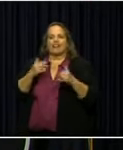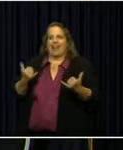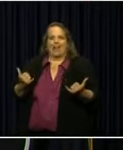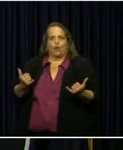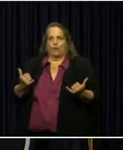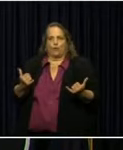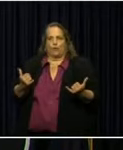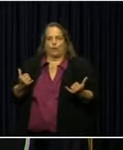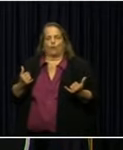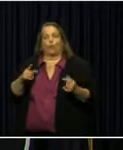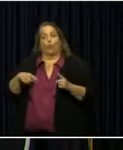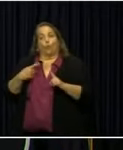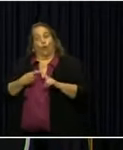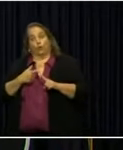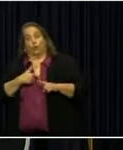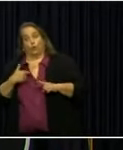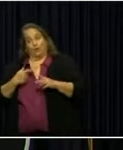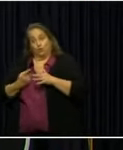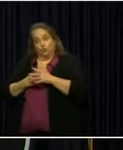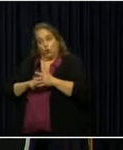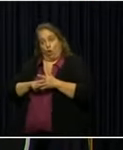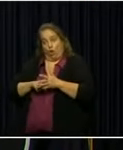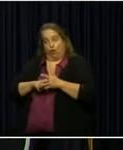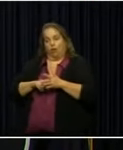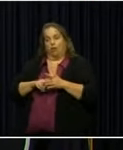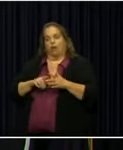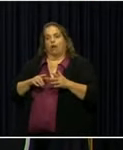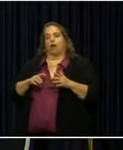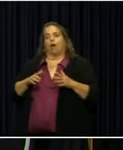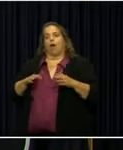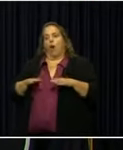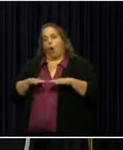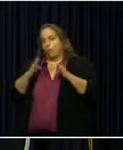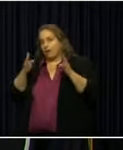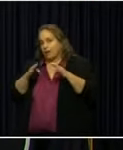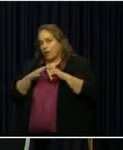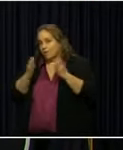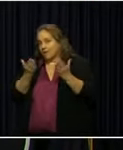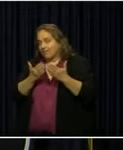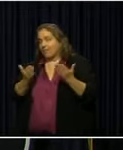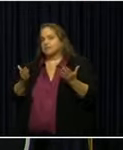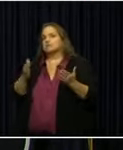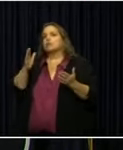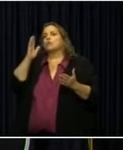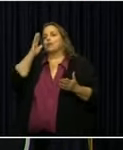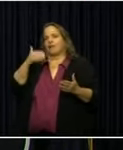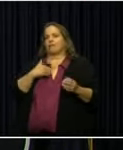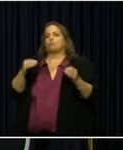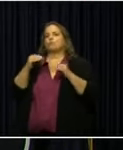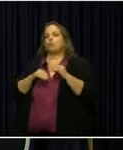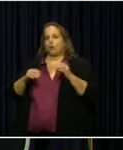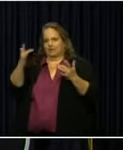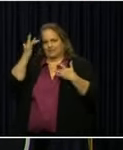HUBBLE PUBLIC HEALTH. THEY'RE SEWERS HECK BEING ON THE